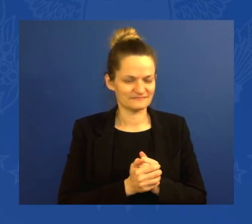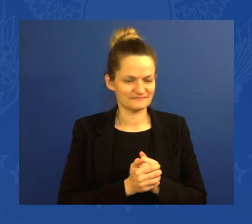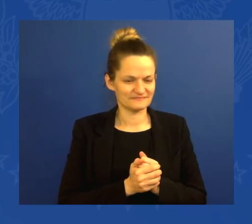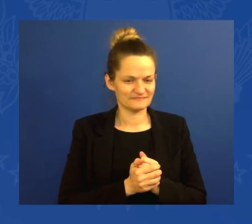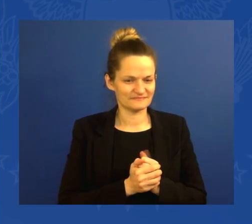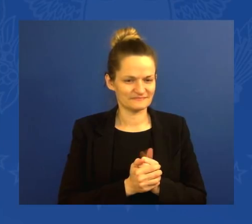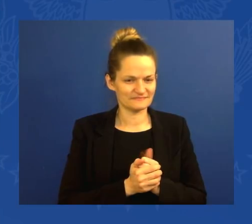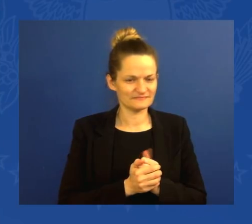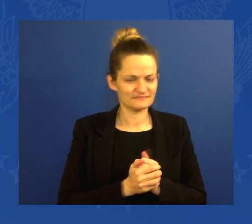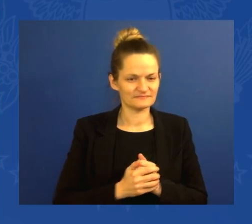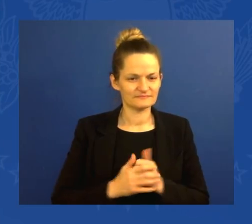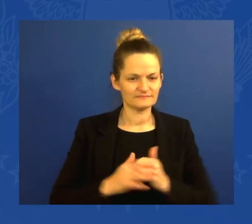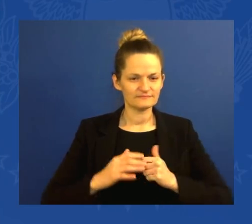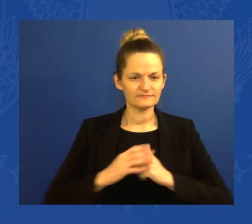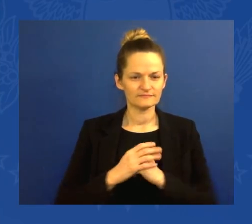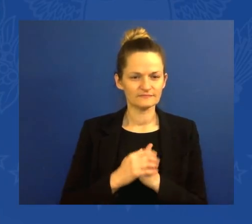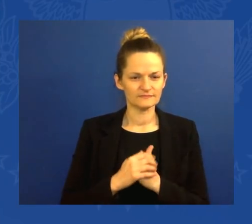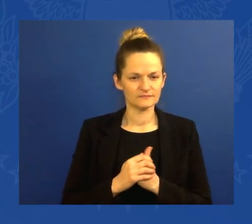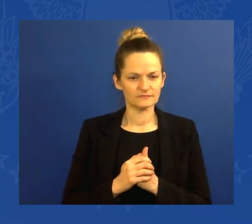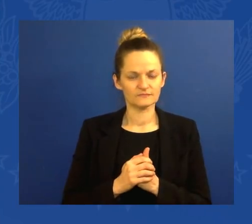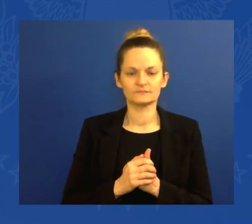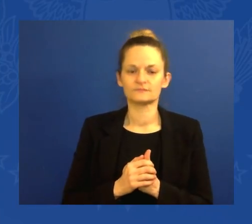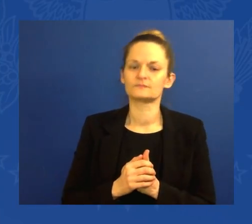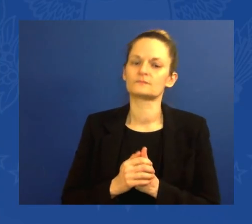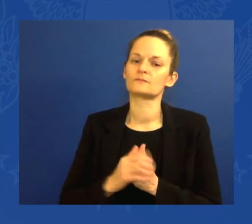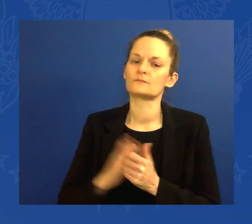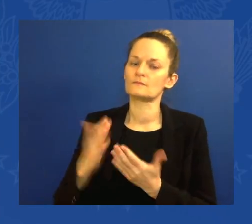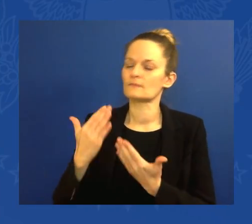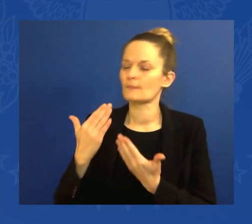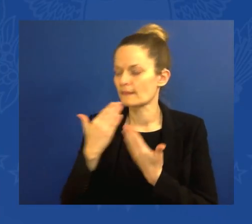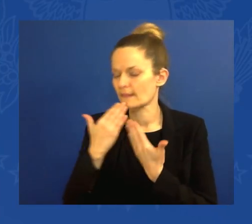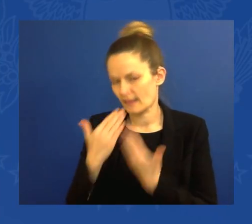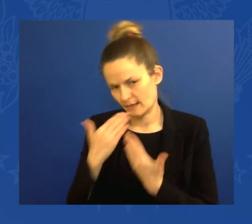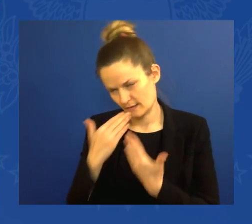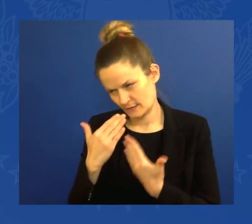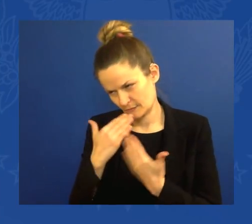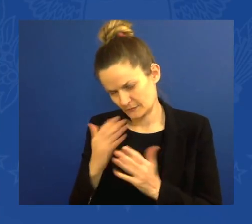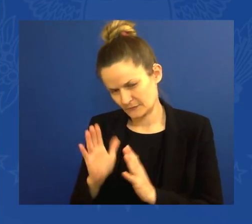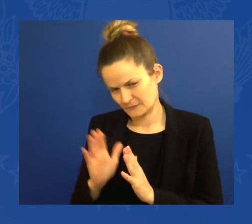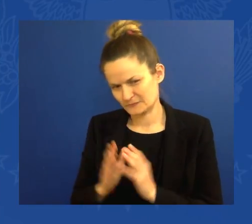The President: Well, Gretchen, thank you, and are they your two children? Stand up so everybody could see.